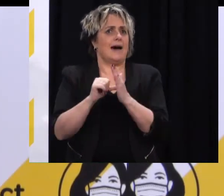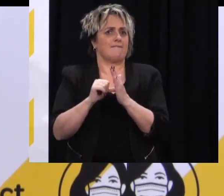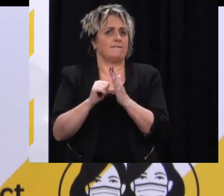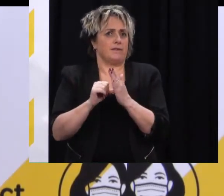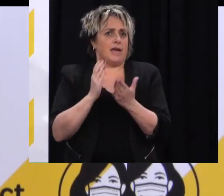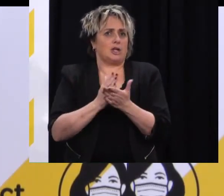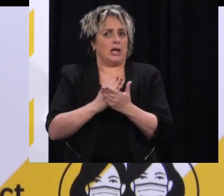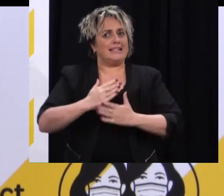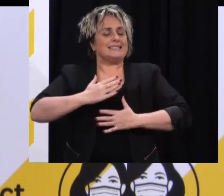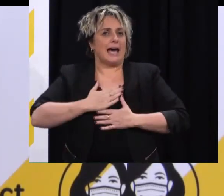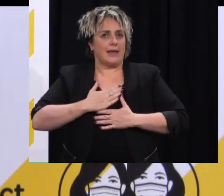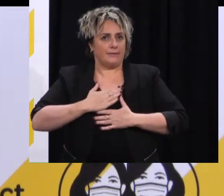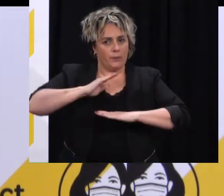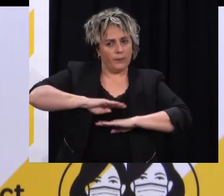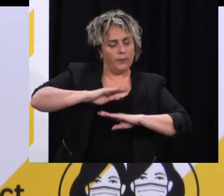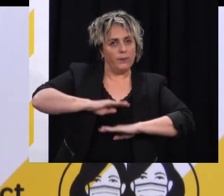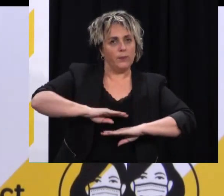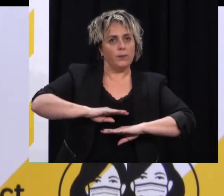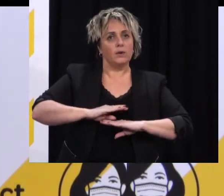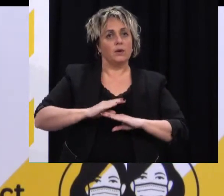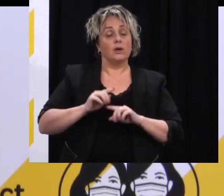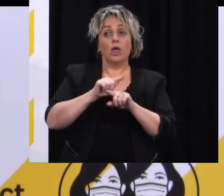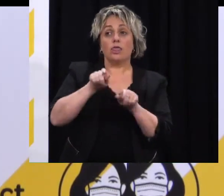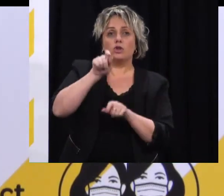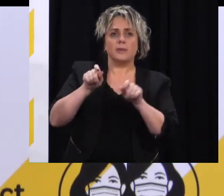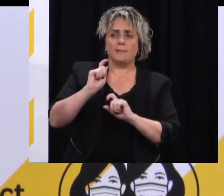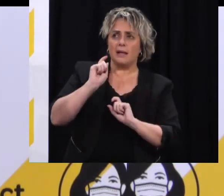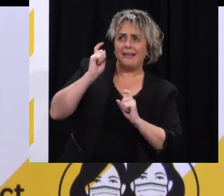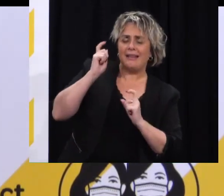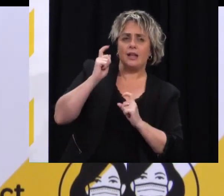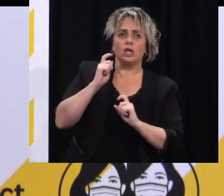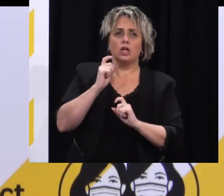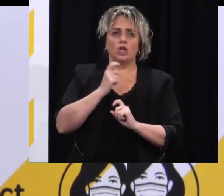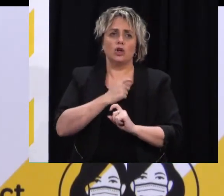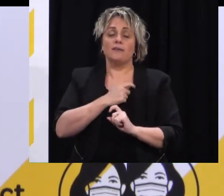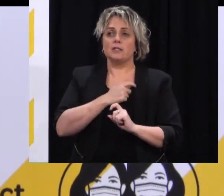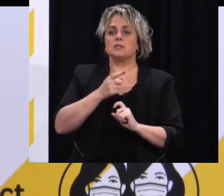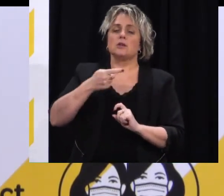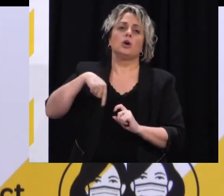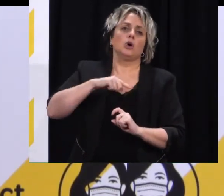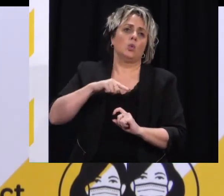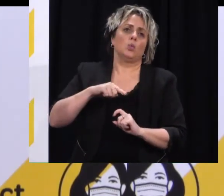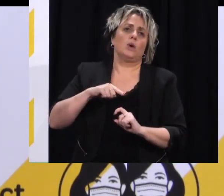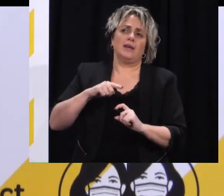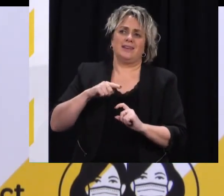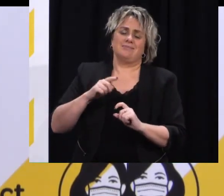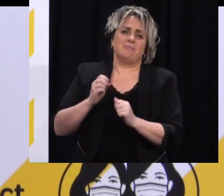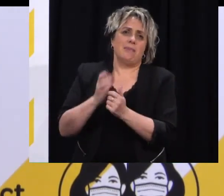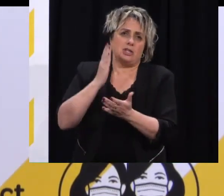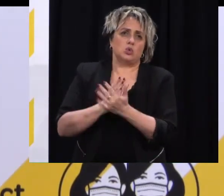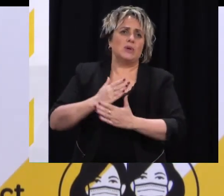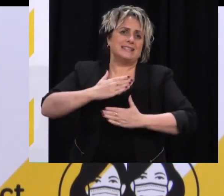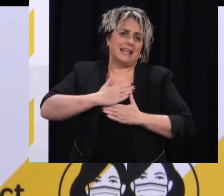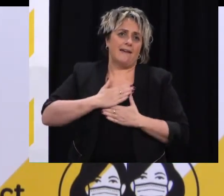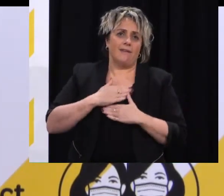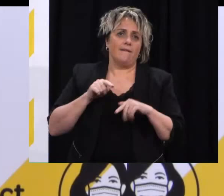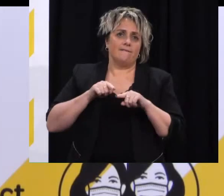gone for a 3 we've gone for a four, and where we might have usually used a 2 we've used a .